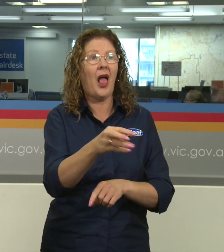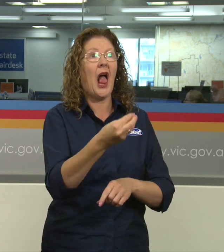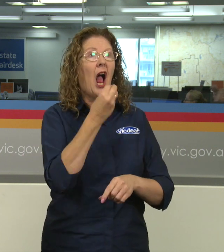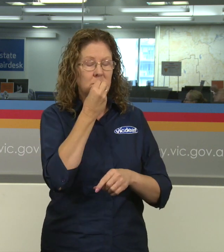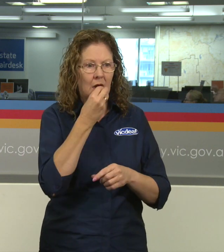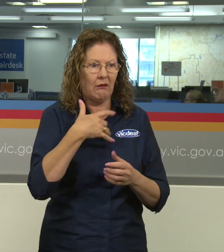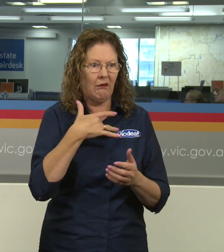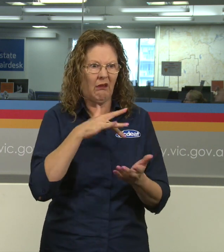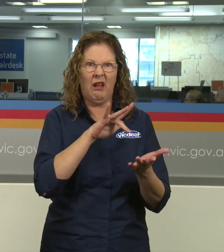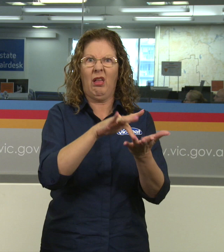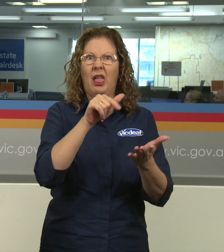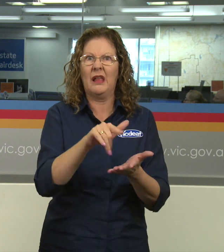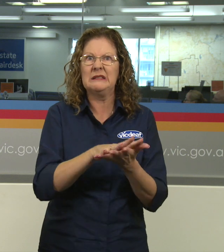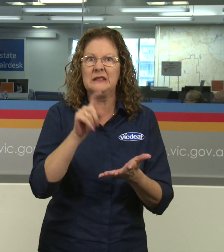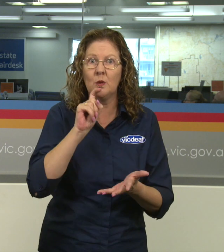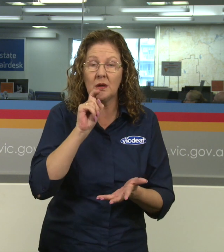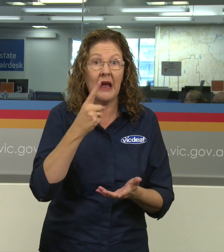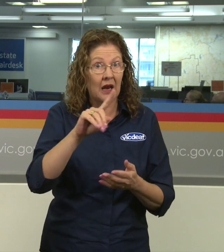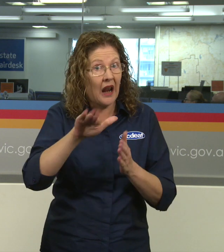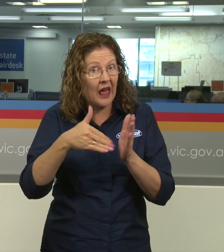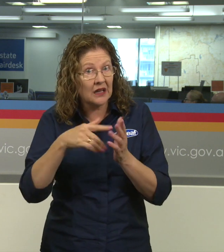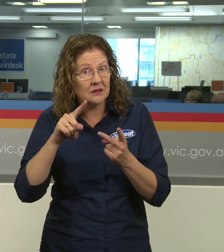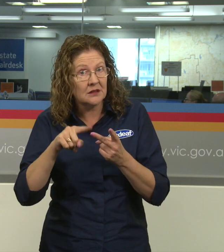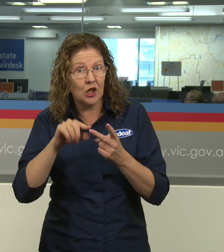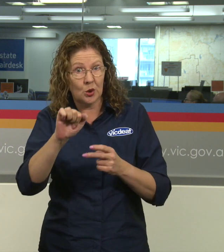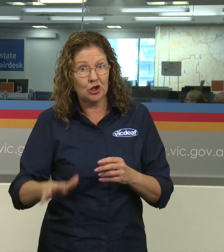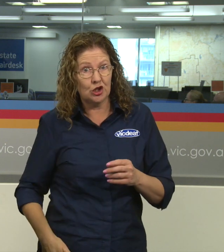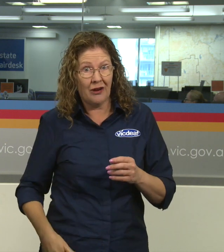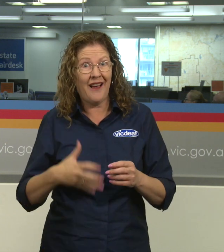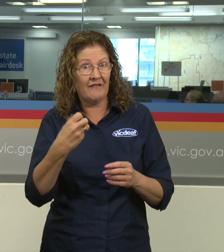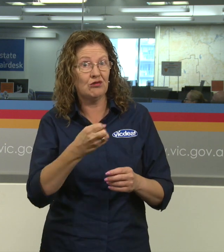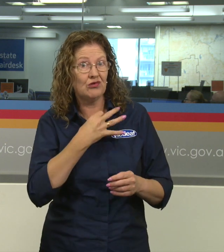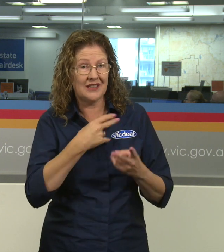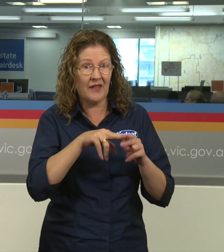Finally, your dogs are at risk when they swim in or drink contaminated water.